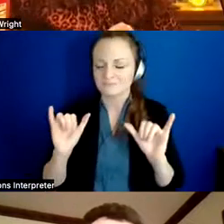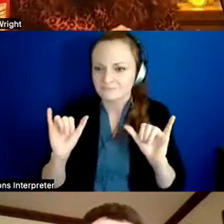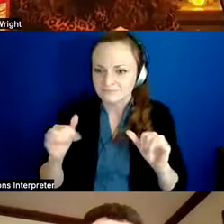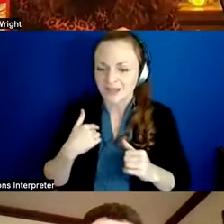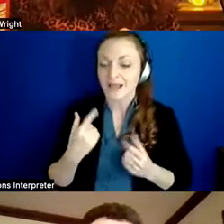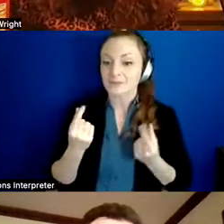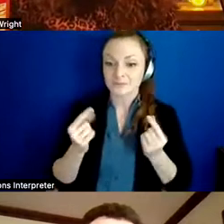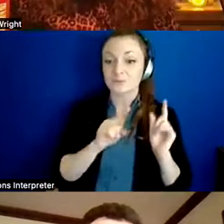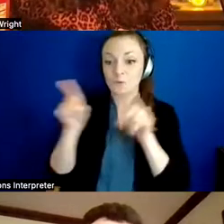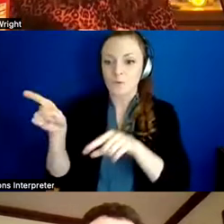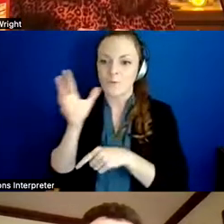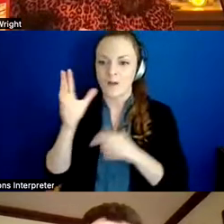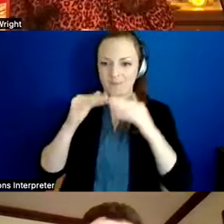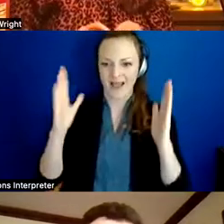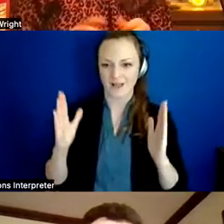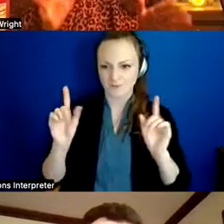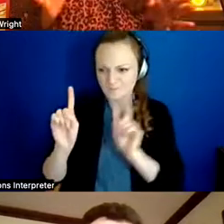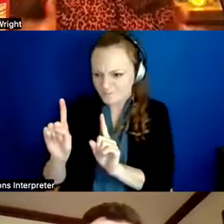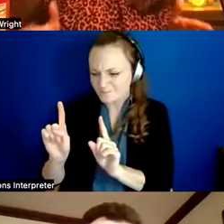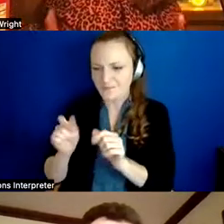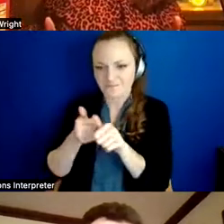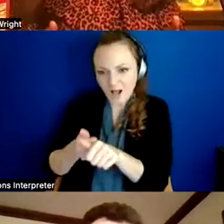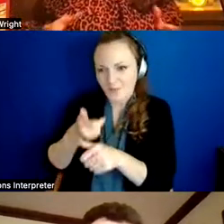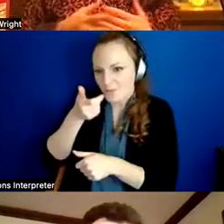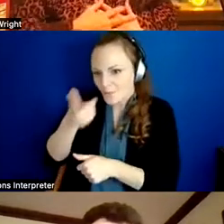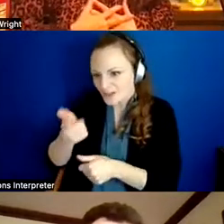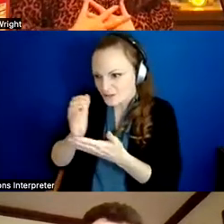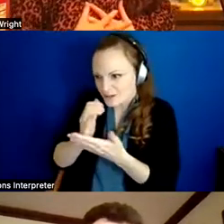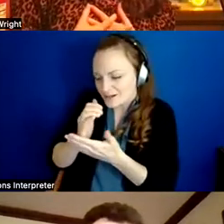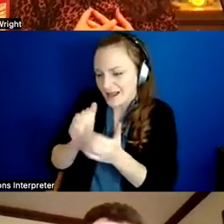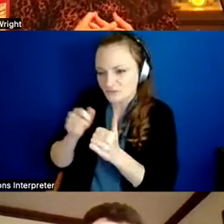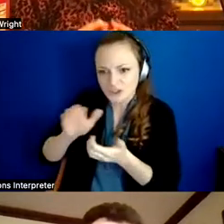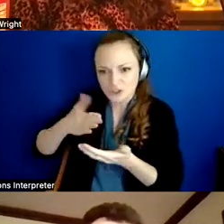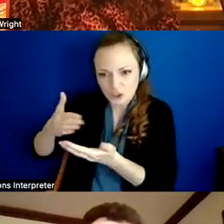thing she did. 19:34:04 So I have it written down i'm blessed